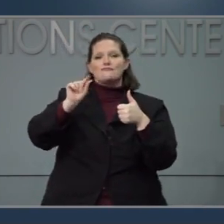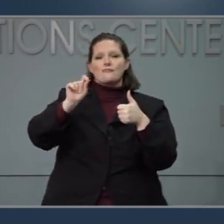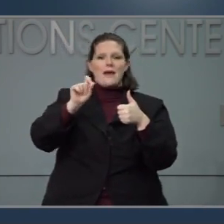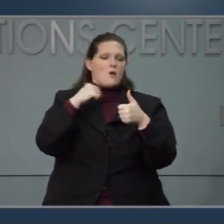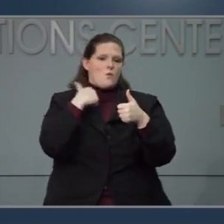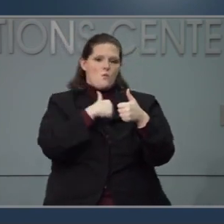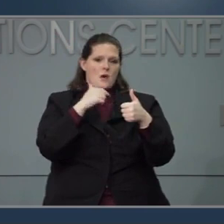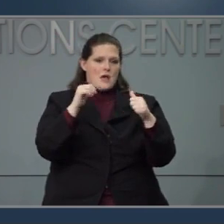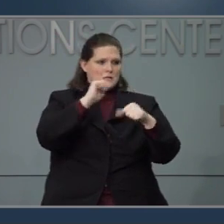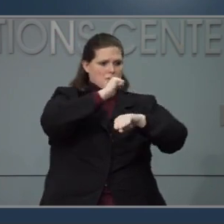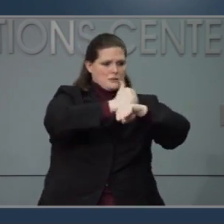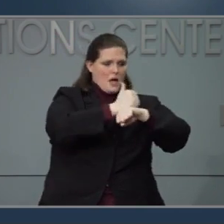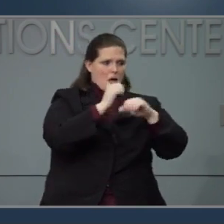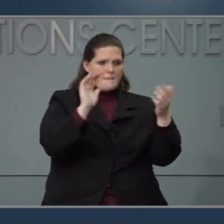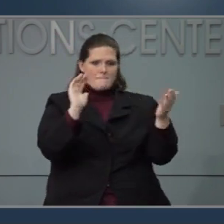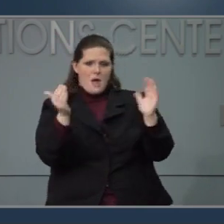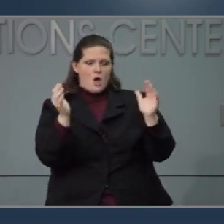THE FIRST METRIC IS CASE RATE.